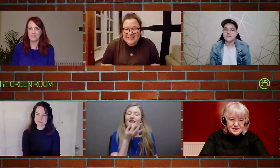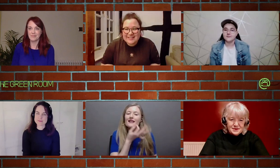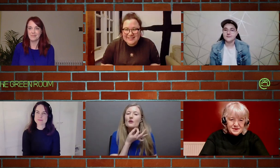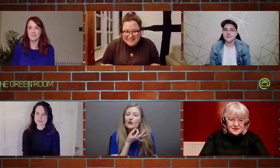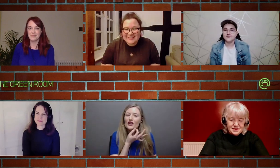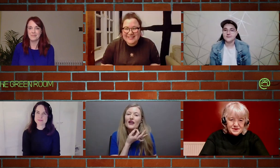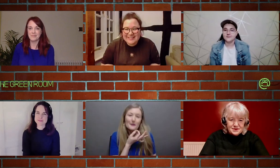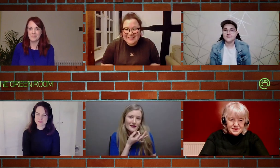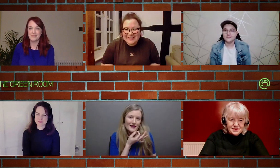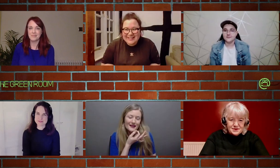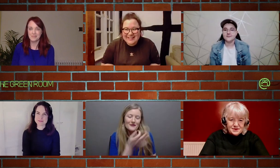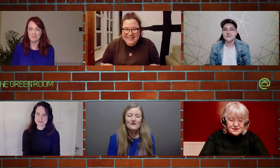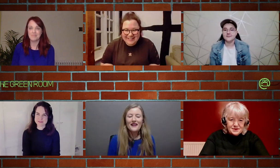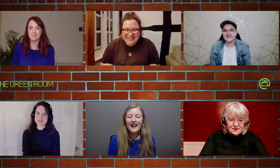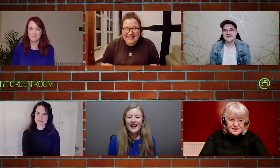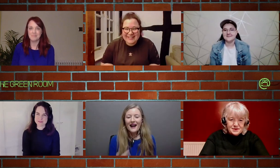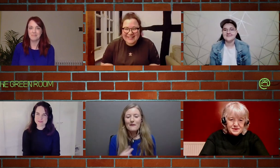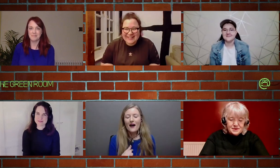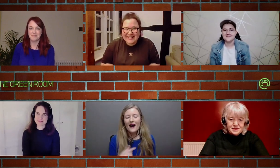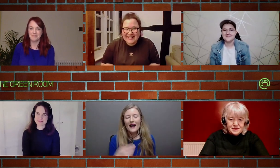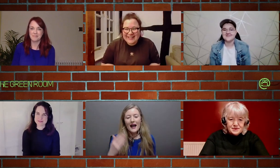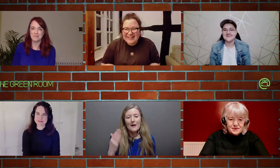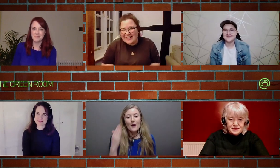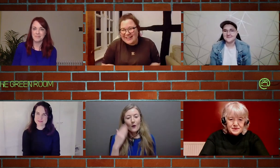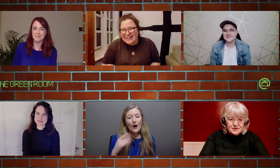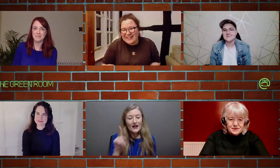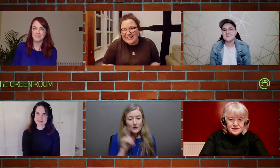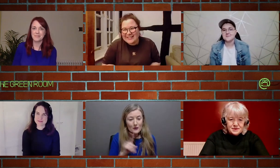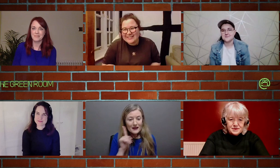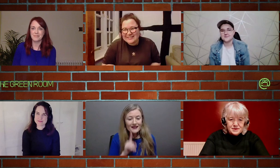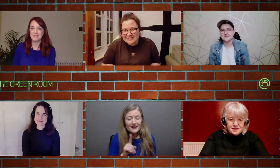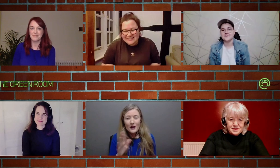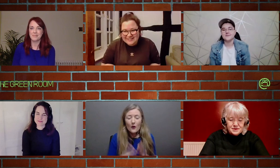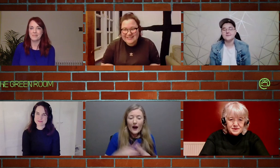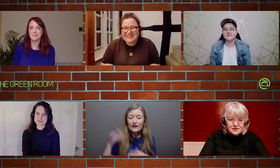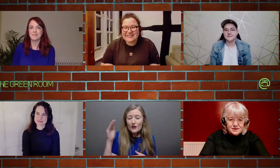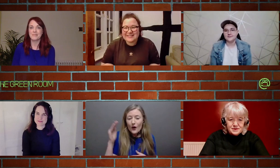you're putting on lipstick. I am a white woman. Quite tall.